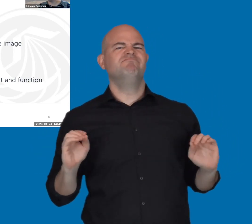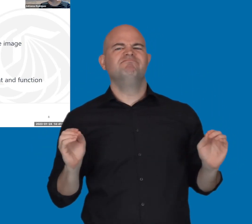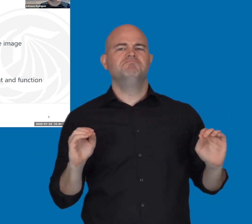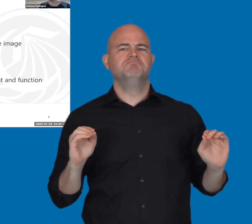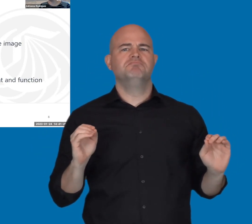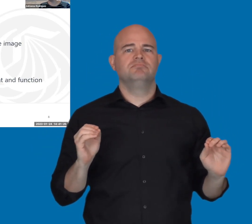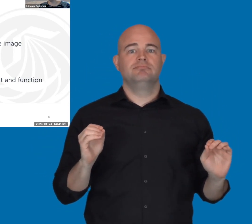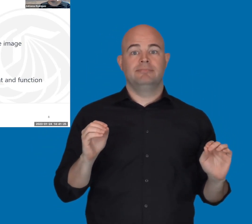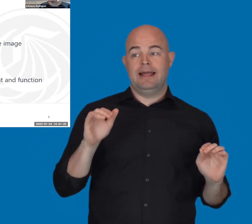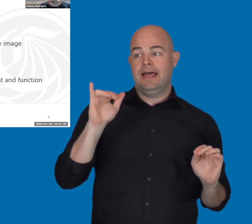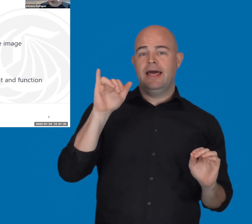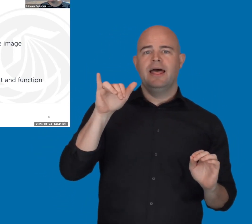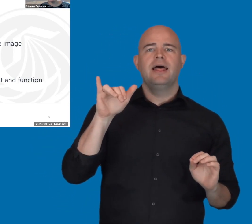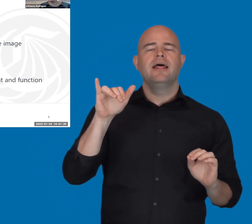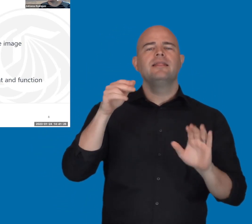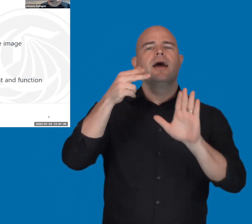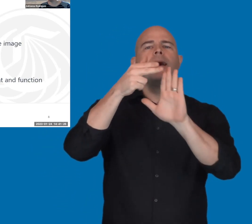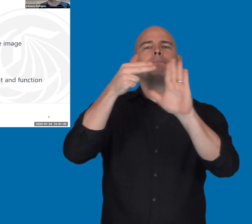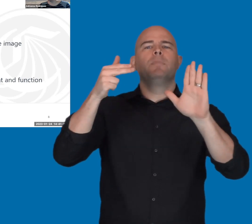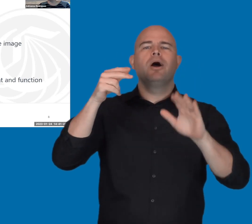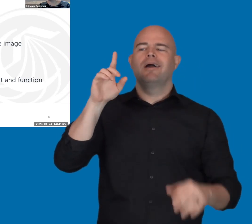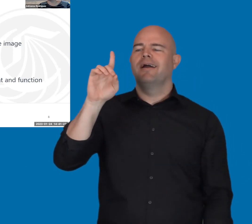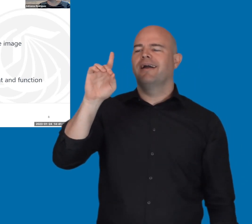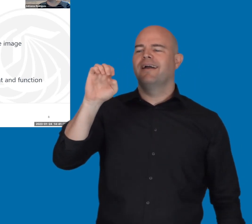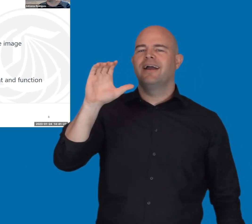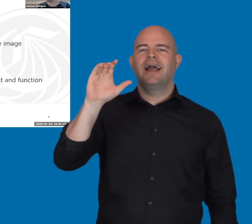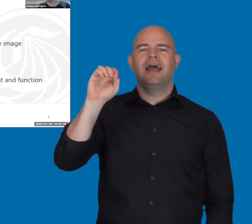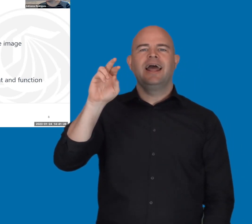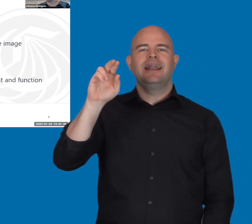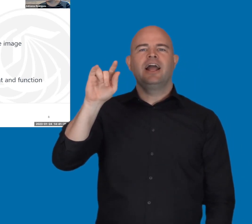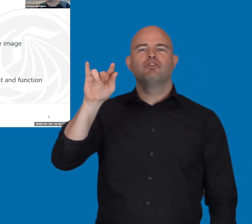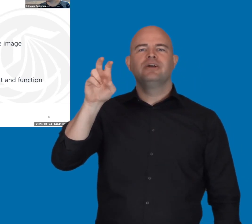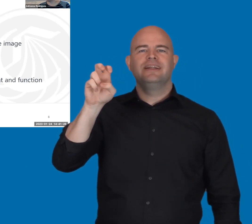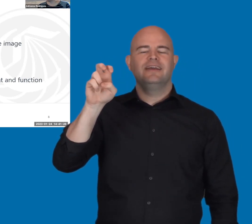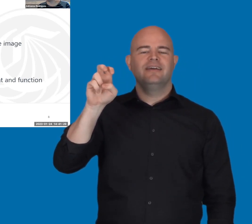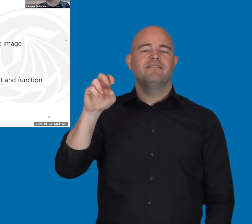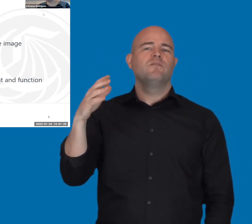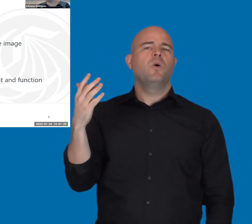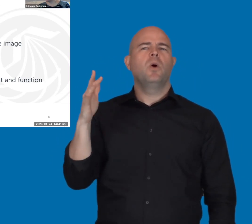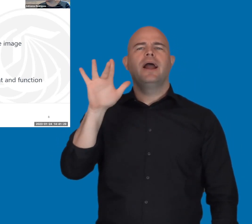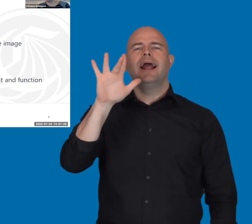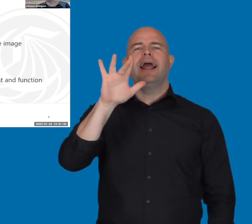you can just mark it as a decorative image or use this empty alt tag that's displayed here.